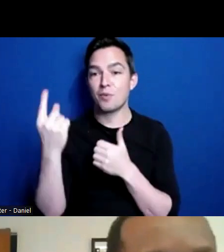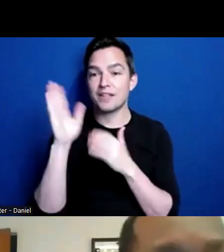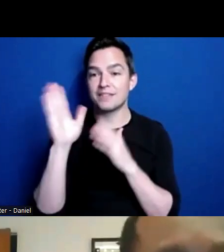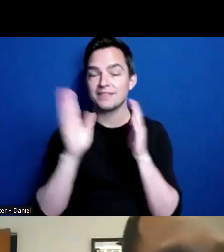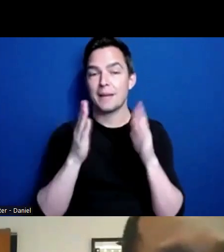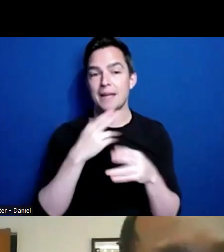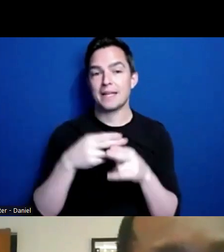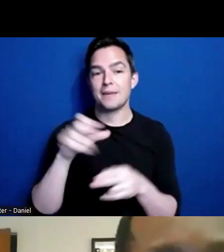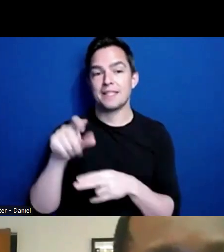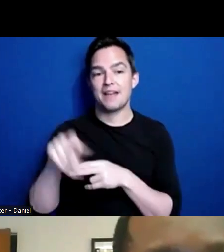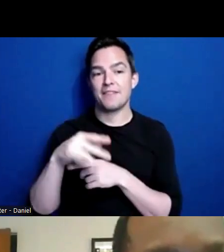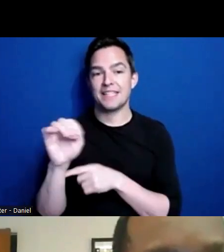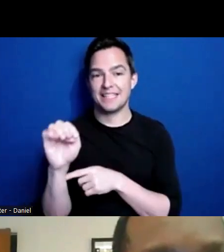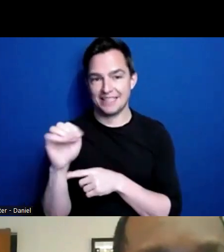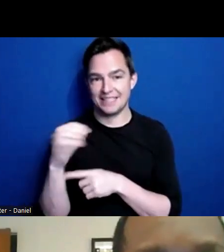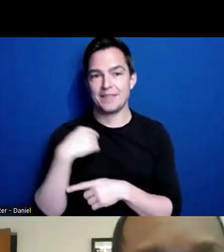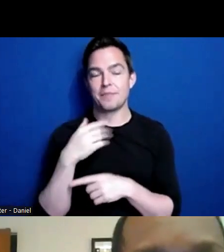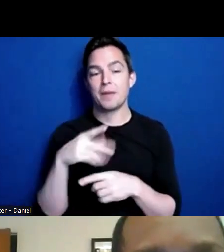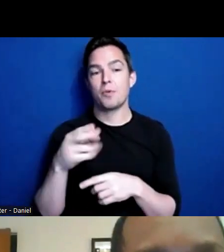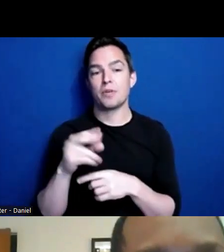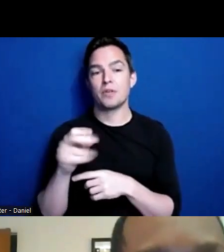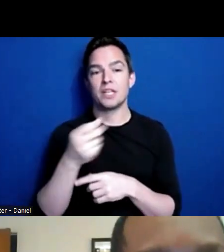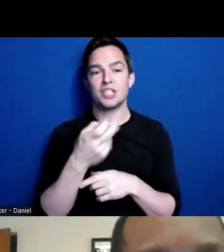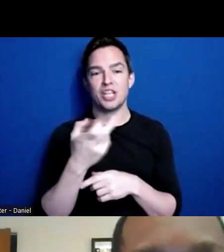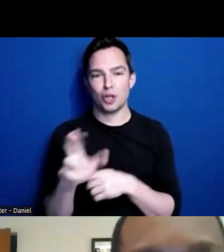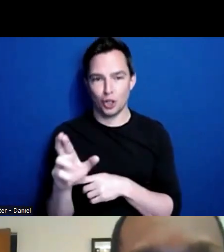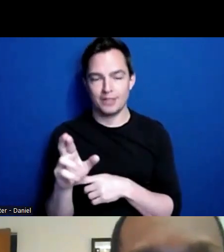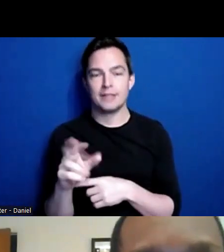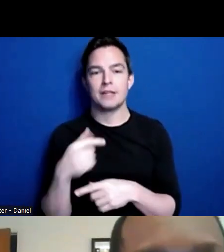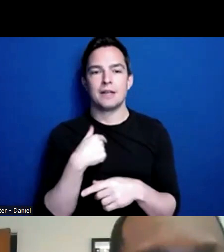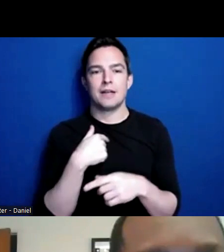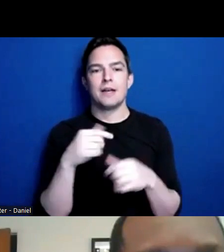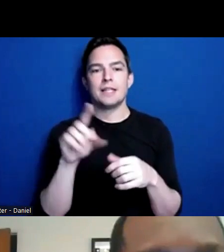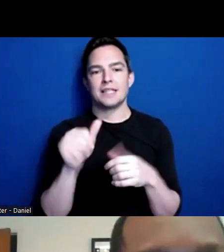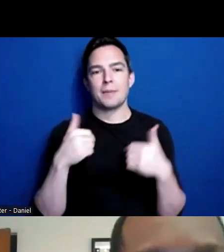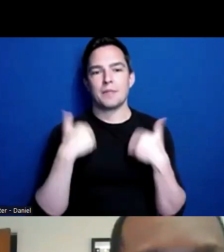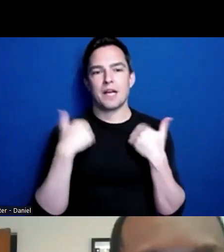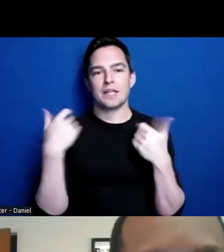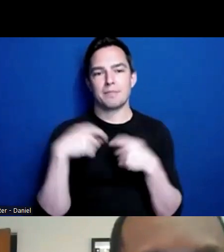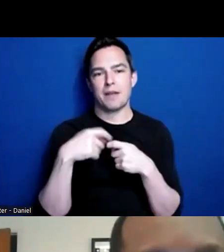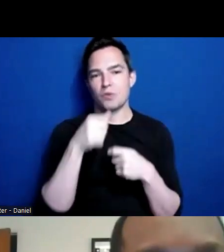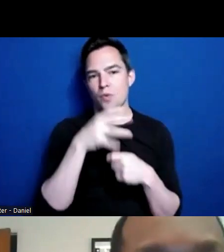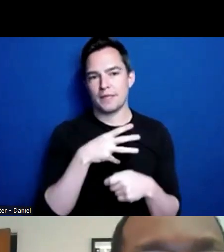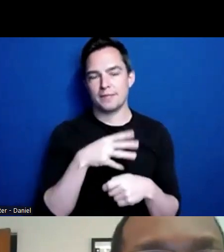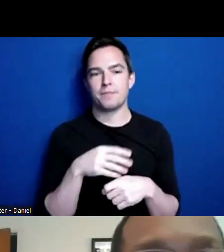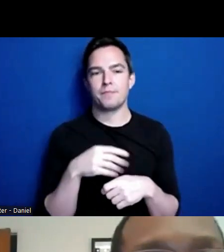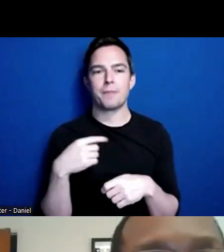is Stephanie, and my pronouns are she and her. And I am a disabled young Hispanic woman with fair